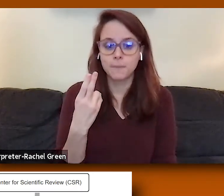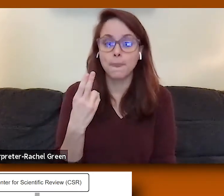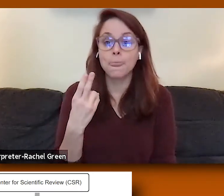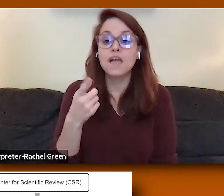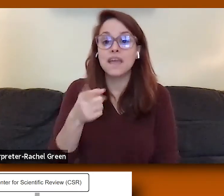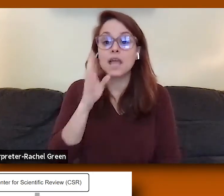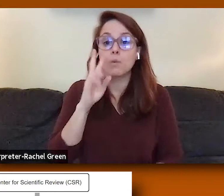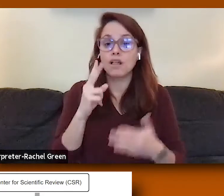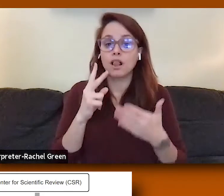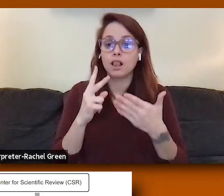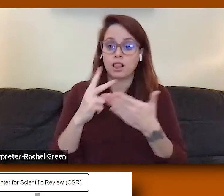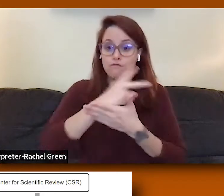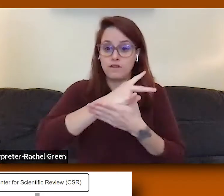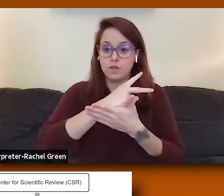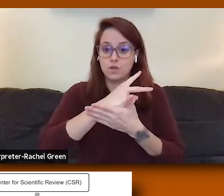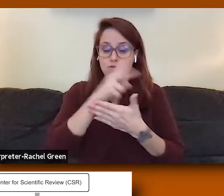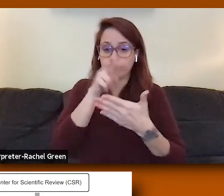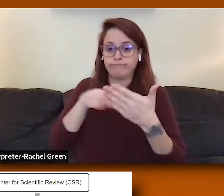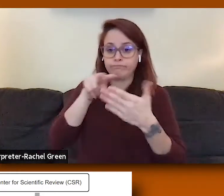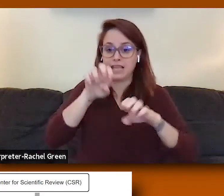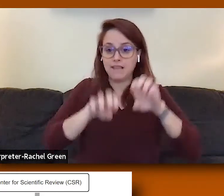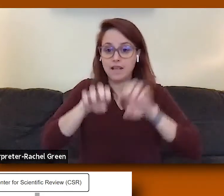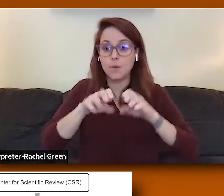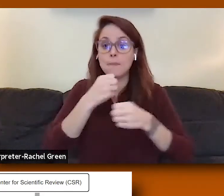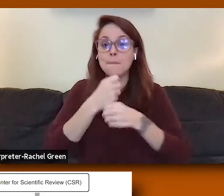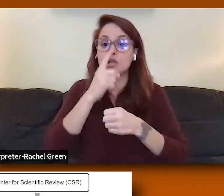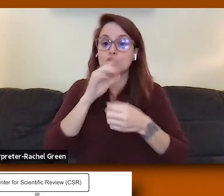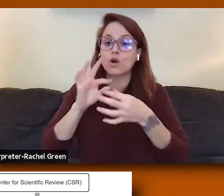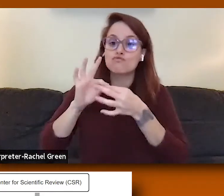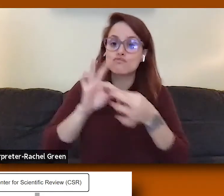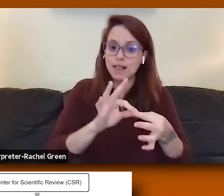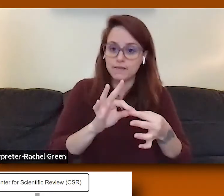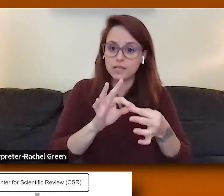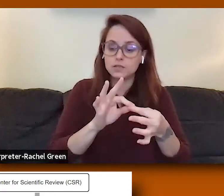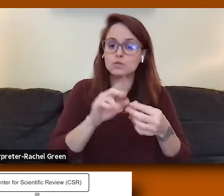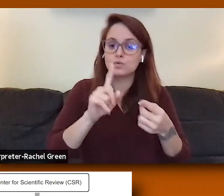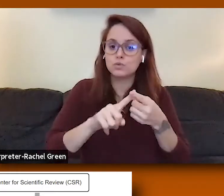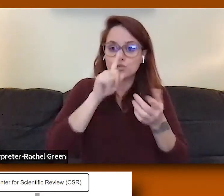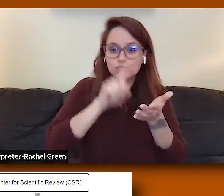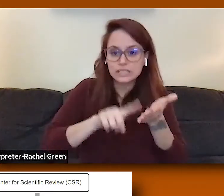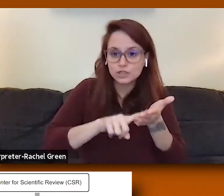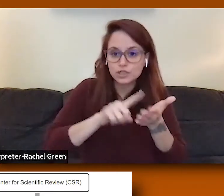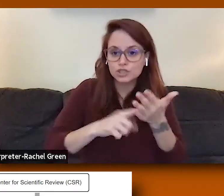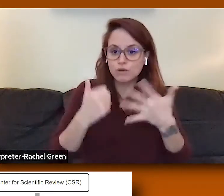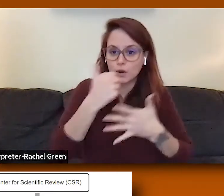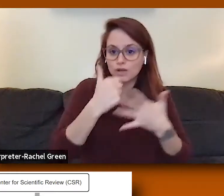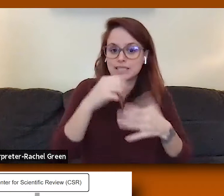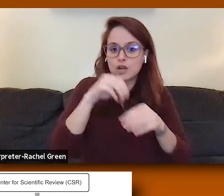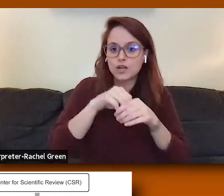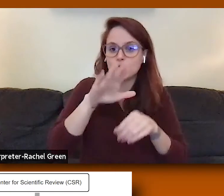They evaluate it for relevance to research priorities that could've been laid out in your solicitation, so, again,